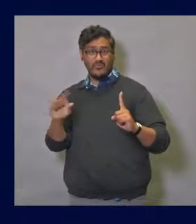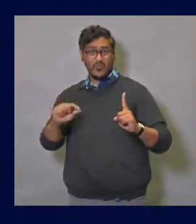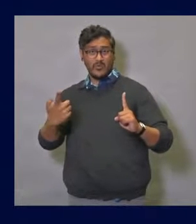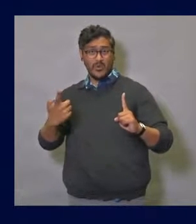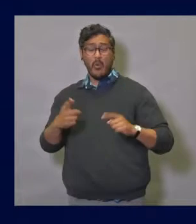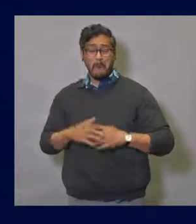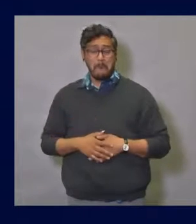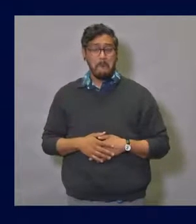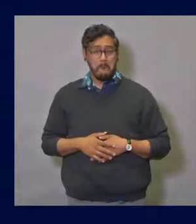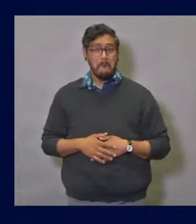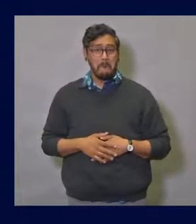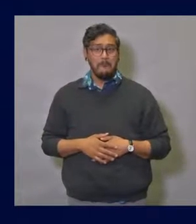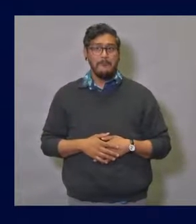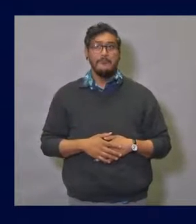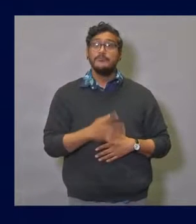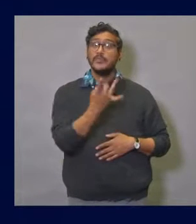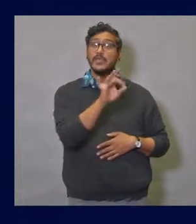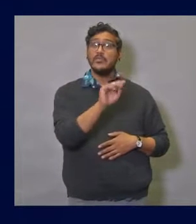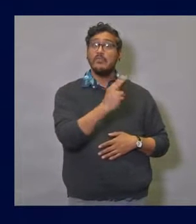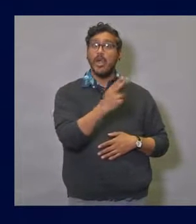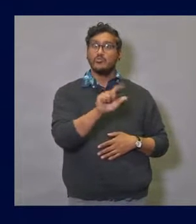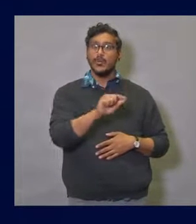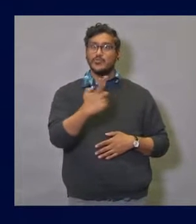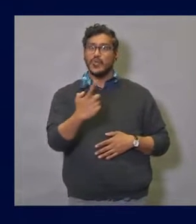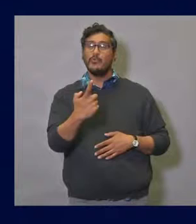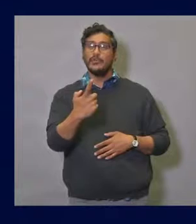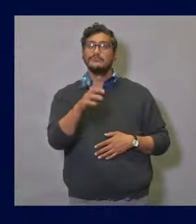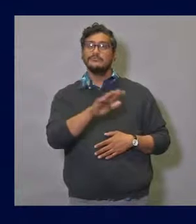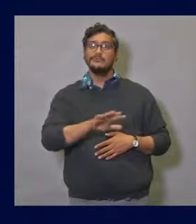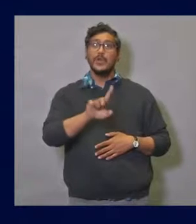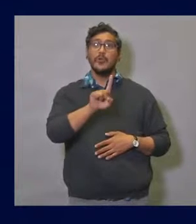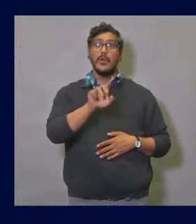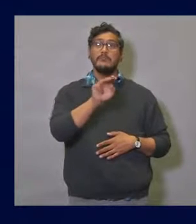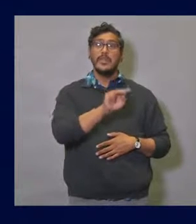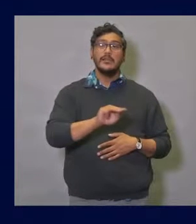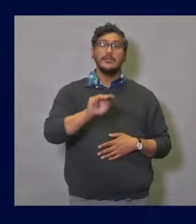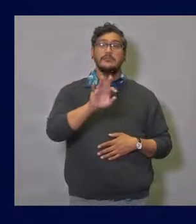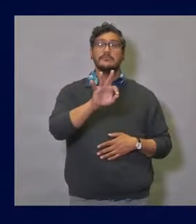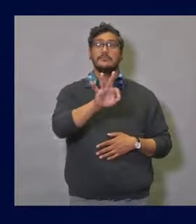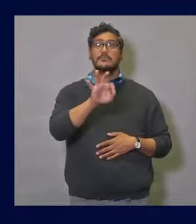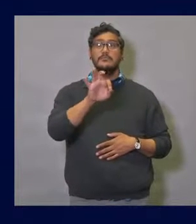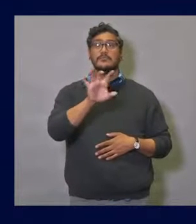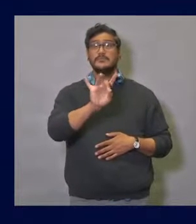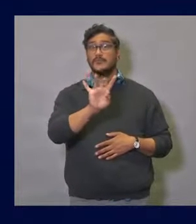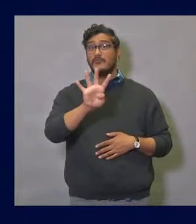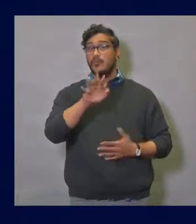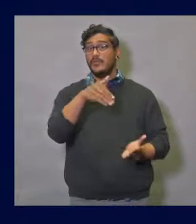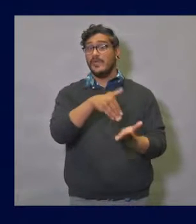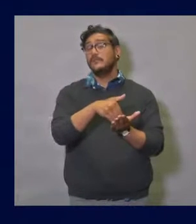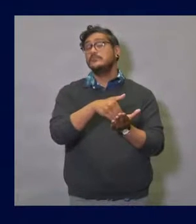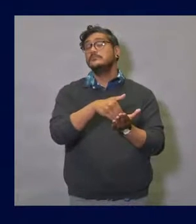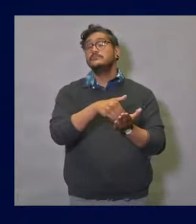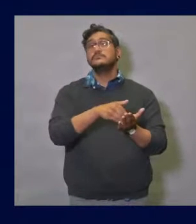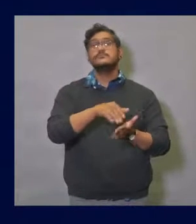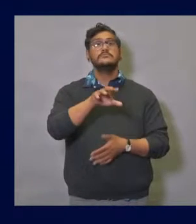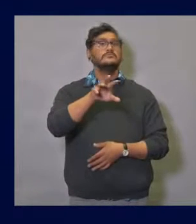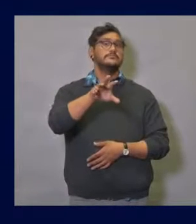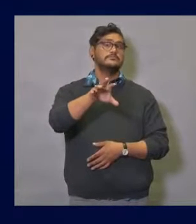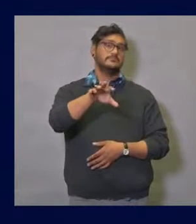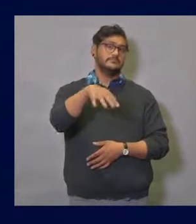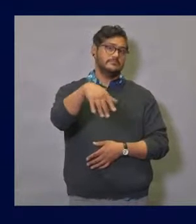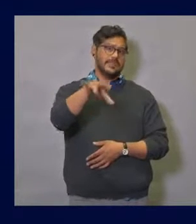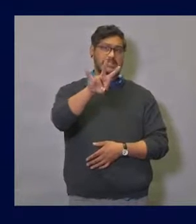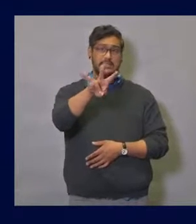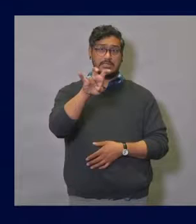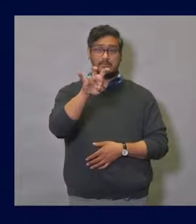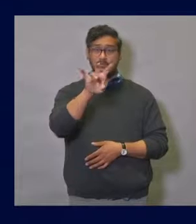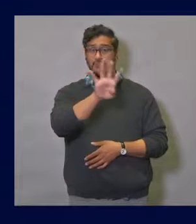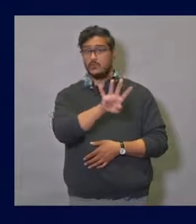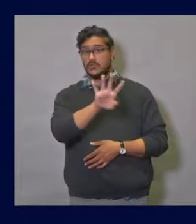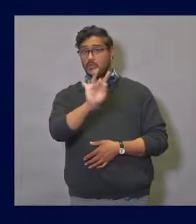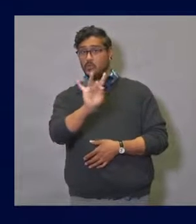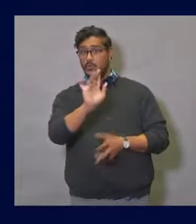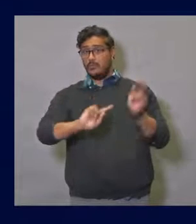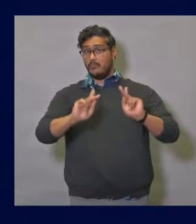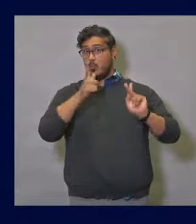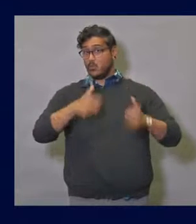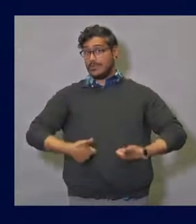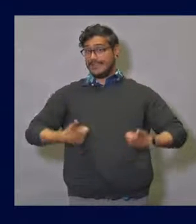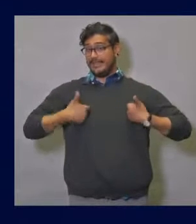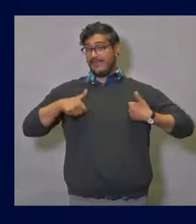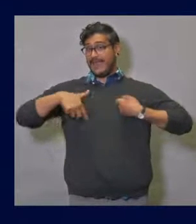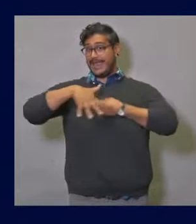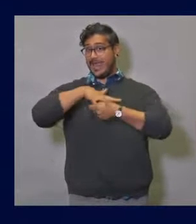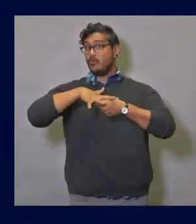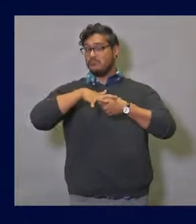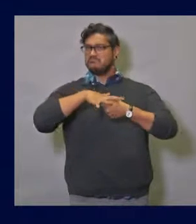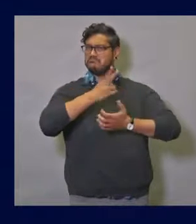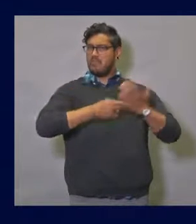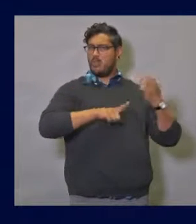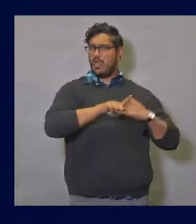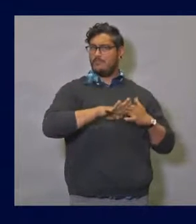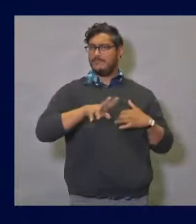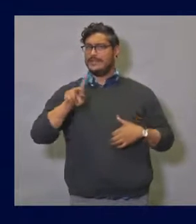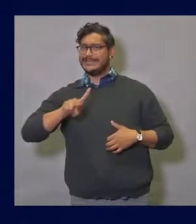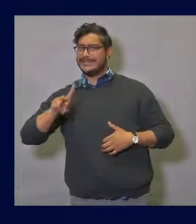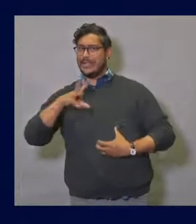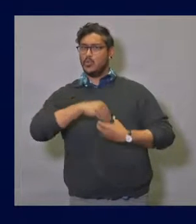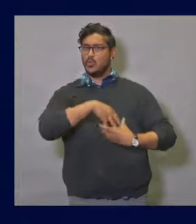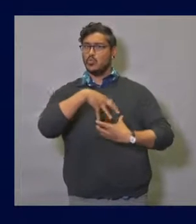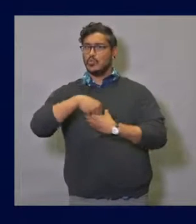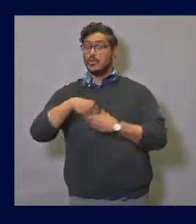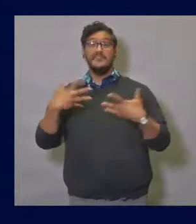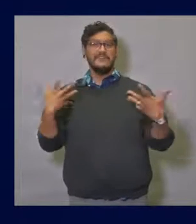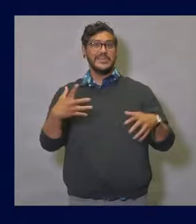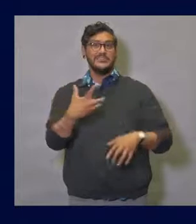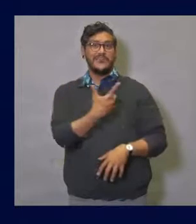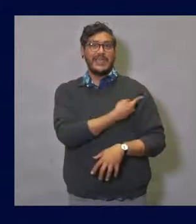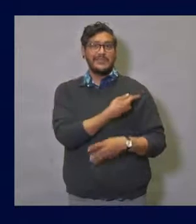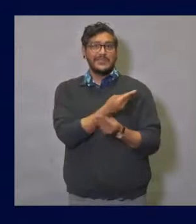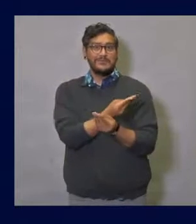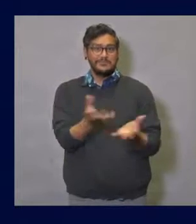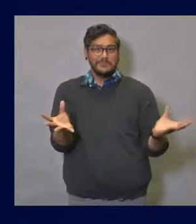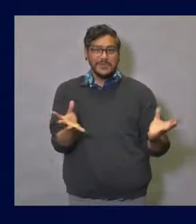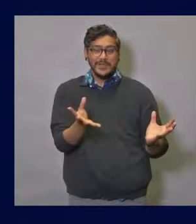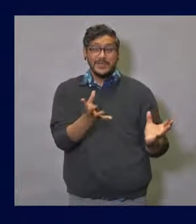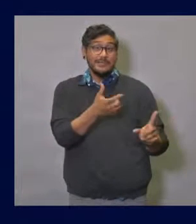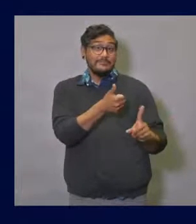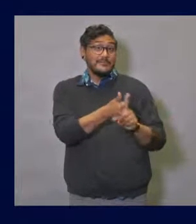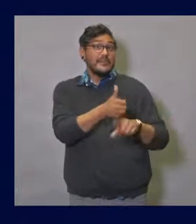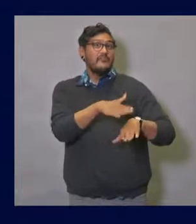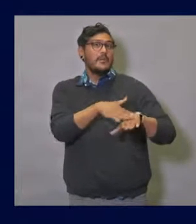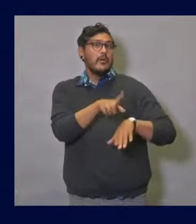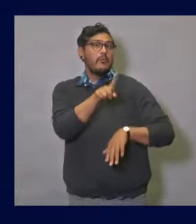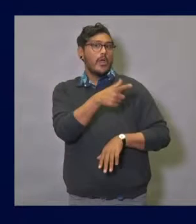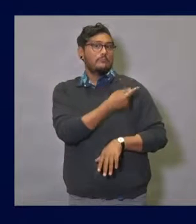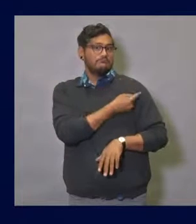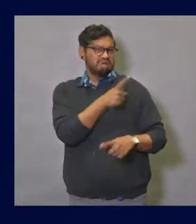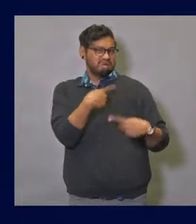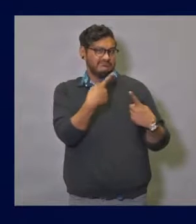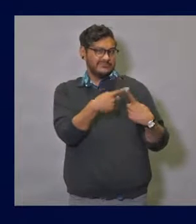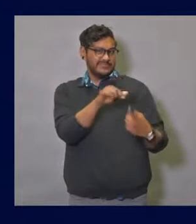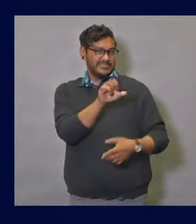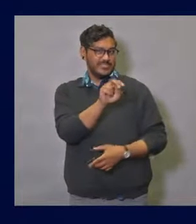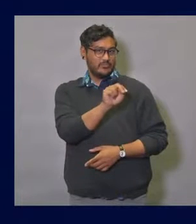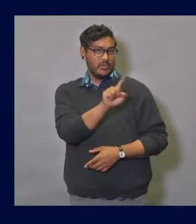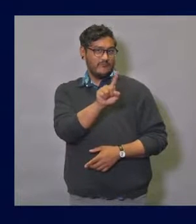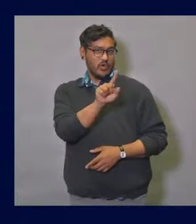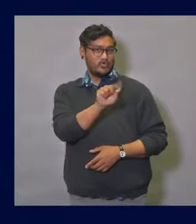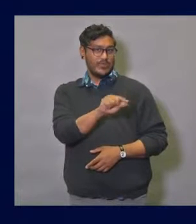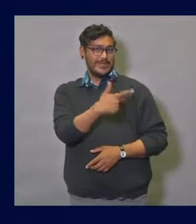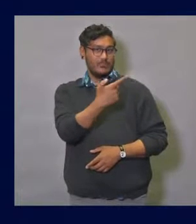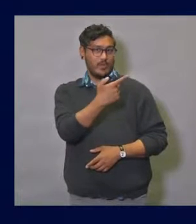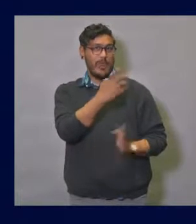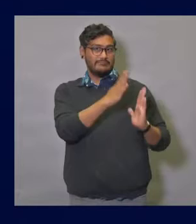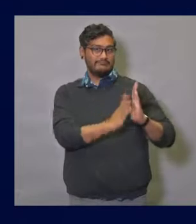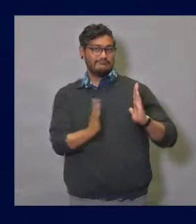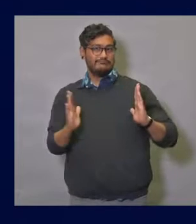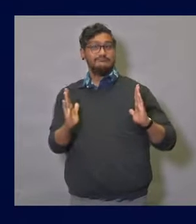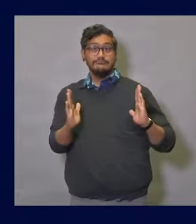LA SEMANA DEL 12 AL 18 DE MARZO